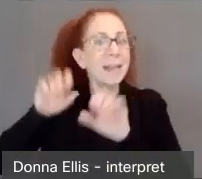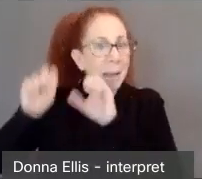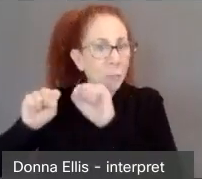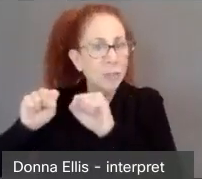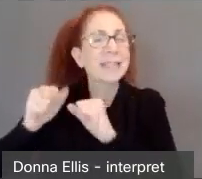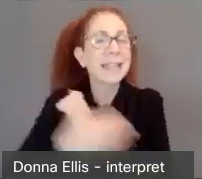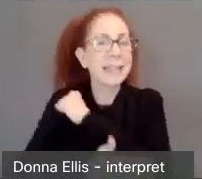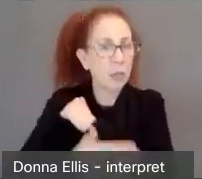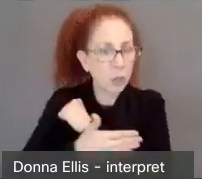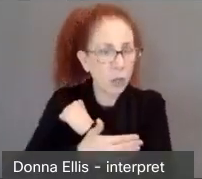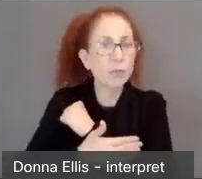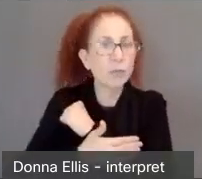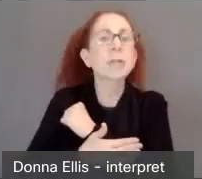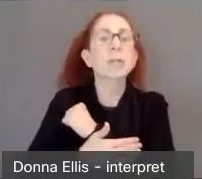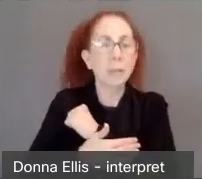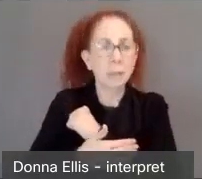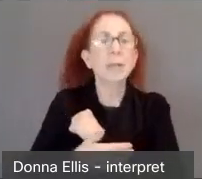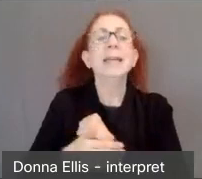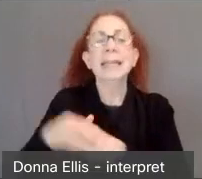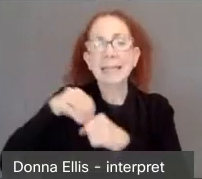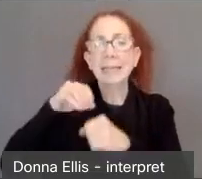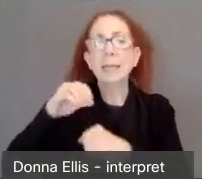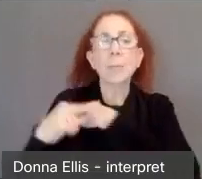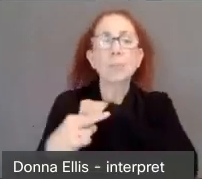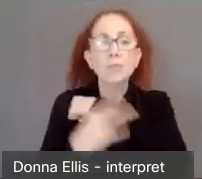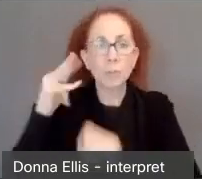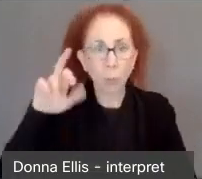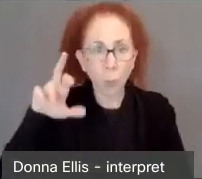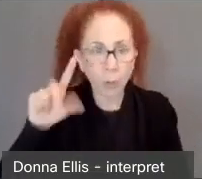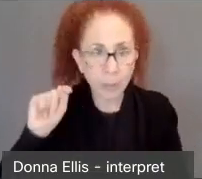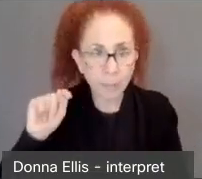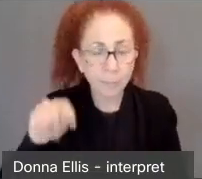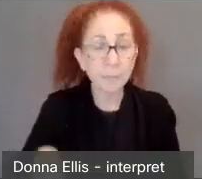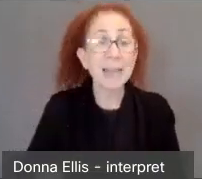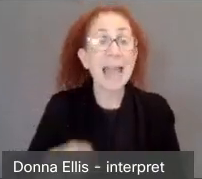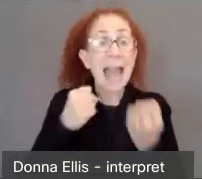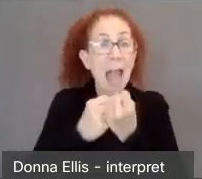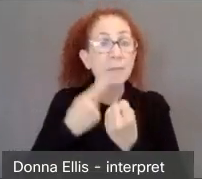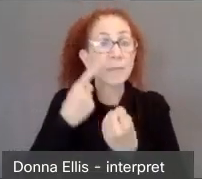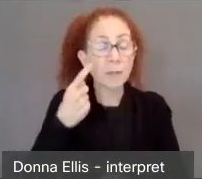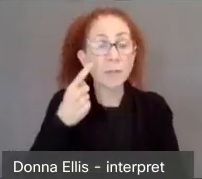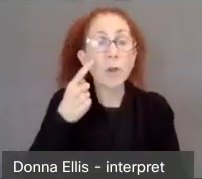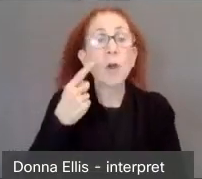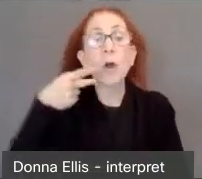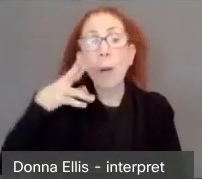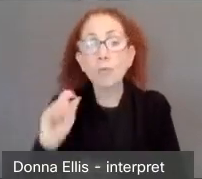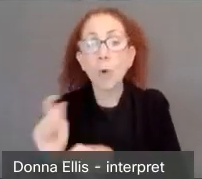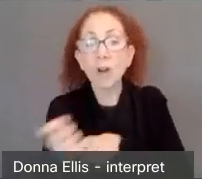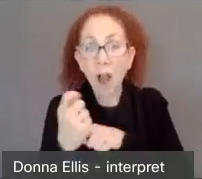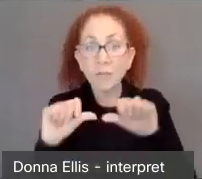at Reach Climbing in Bridgeport; the Advocates Pro Golf Association Tour at Bluestone Golf Club